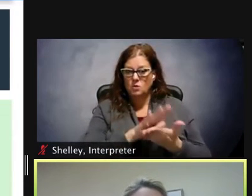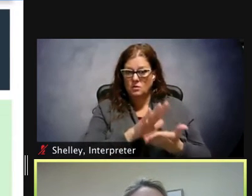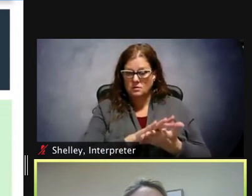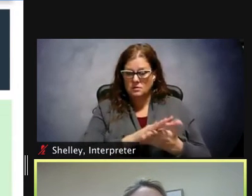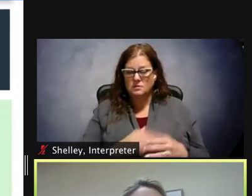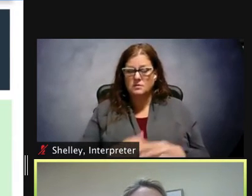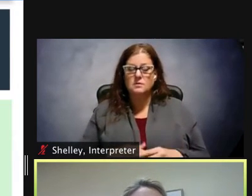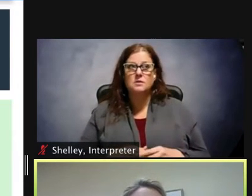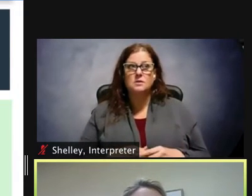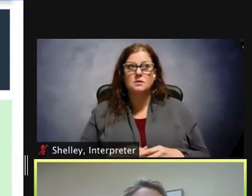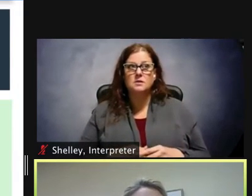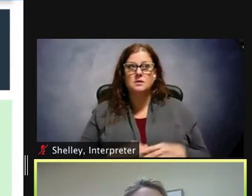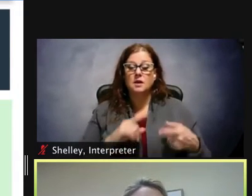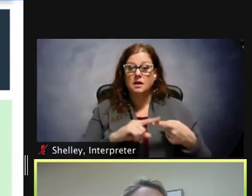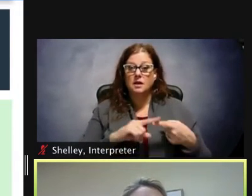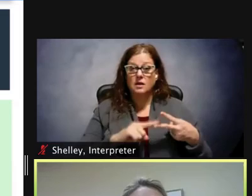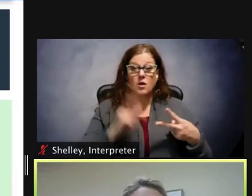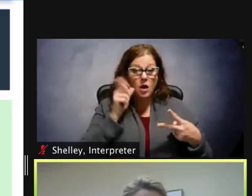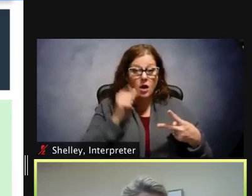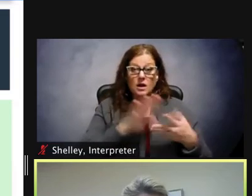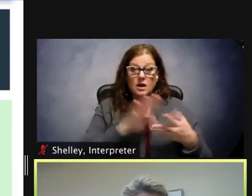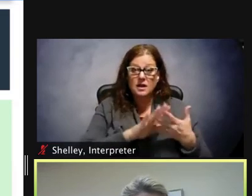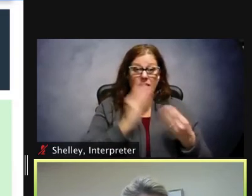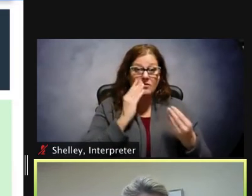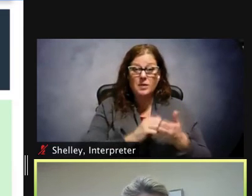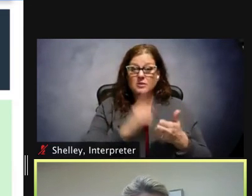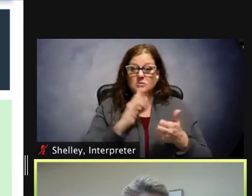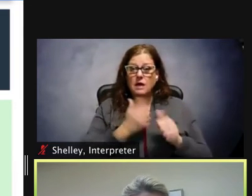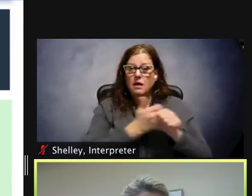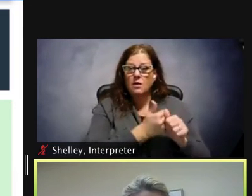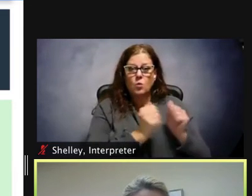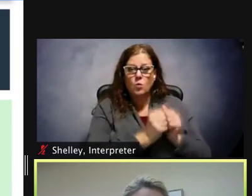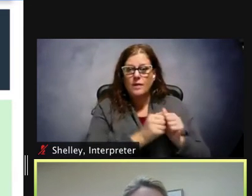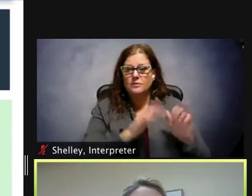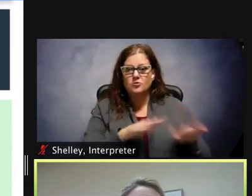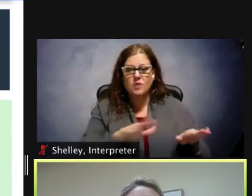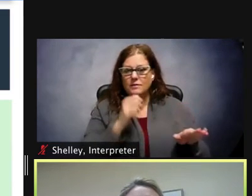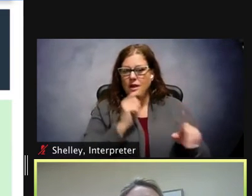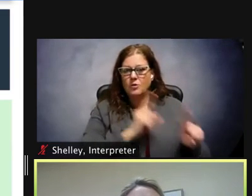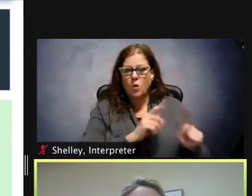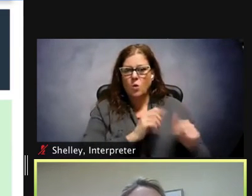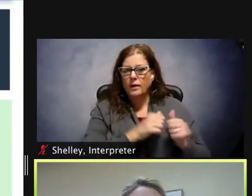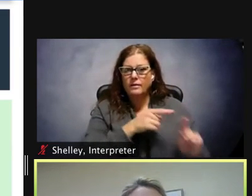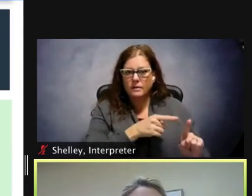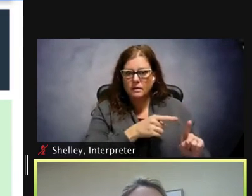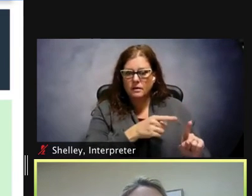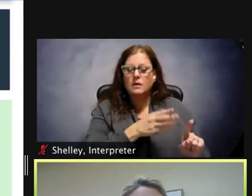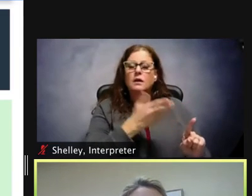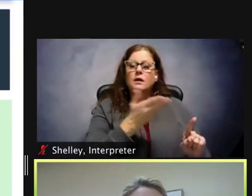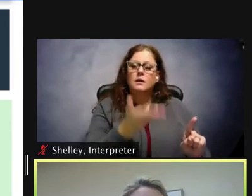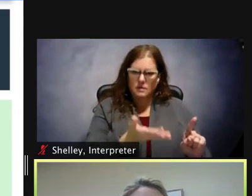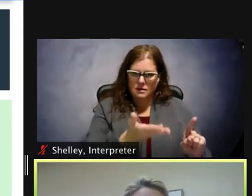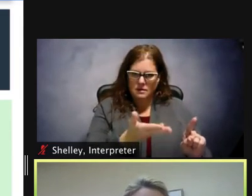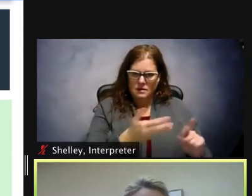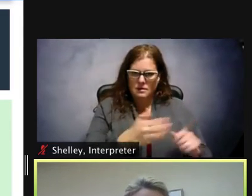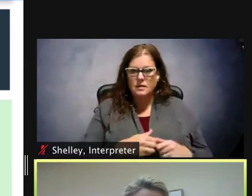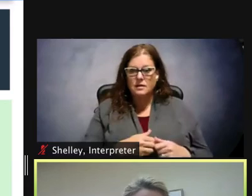The audiogram information did not follow the child. So then, at the age of